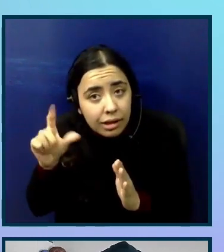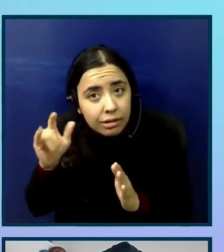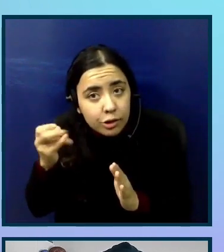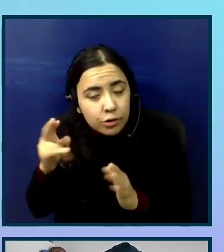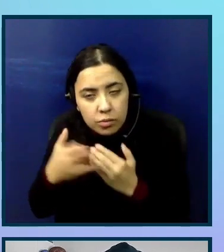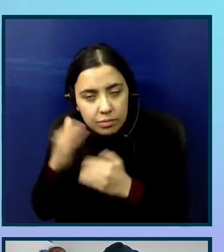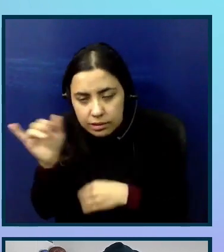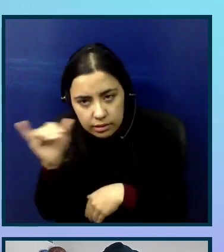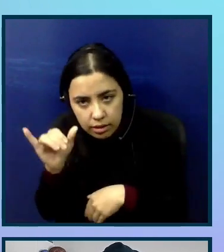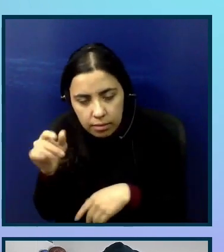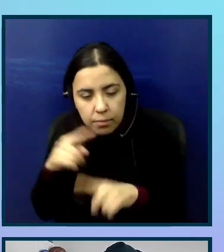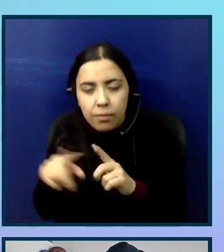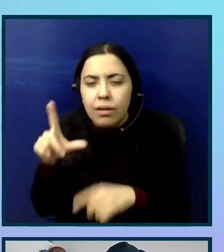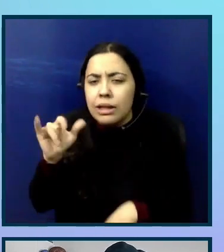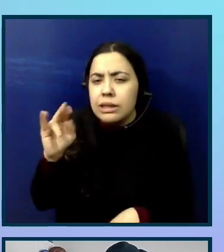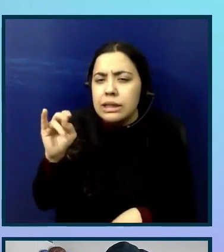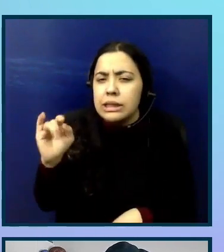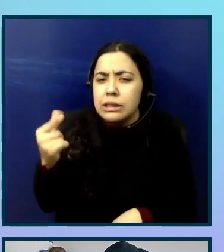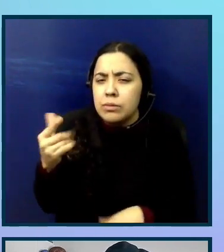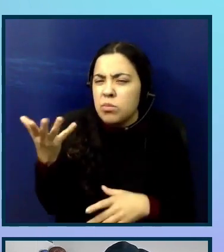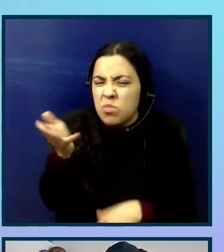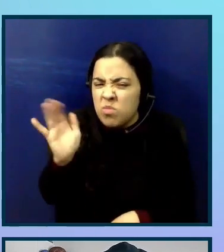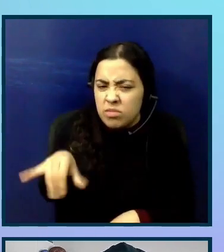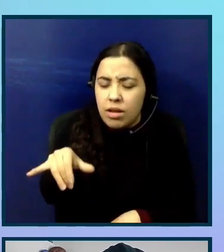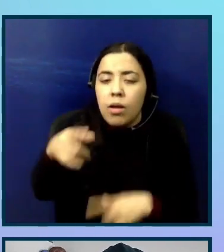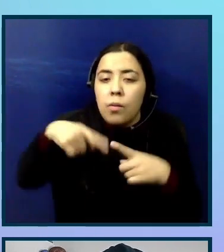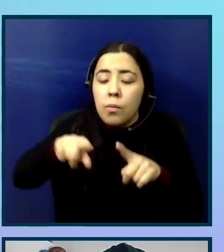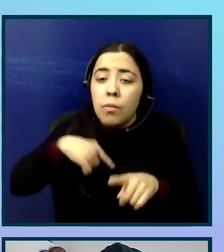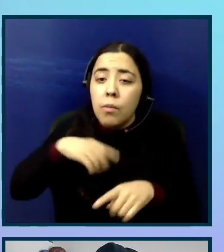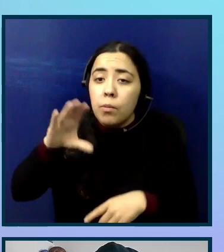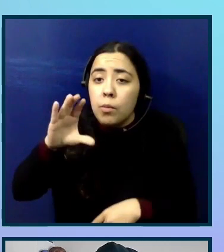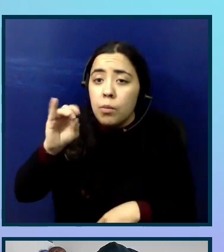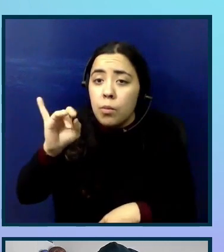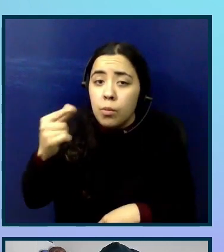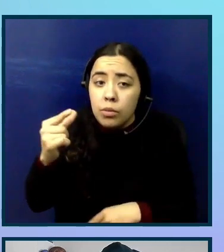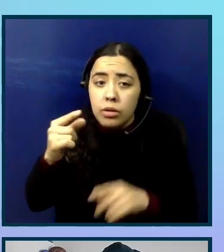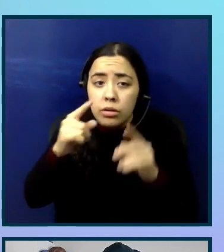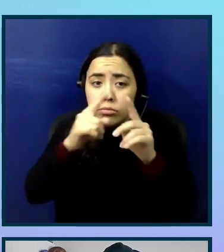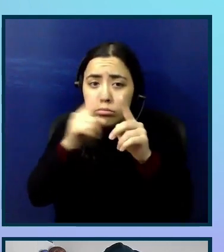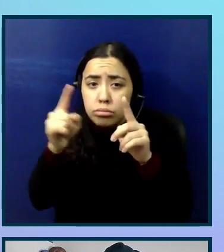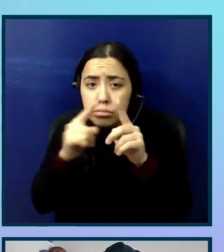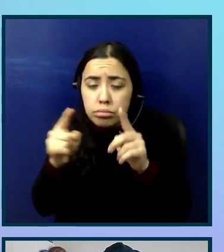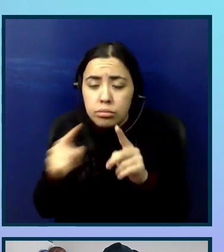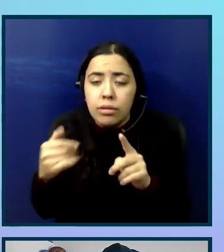but linting essentially, as I start to code, right? In this case here on the left, I have an image.